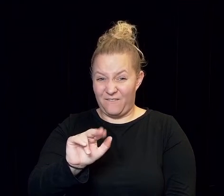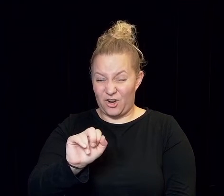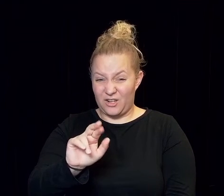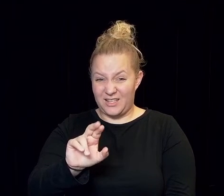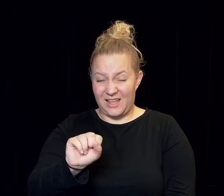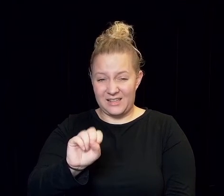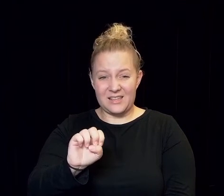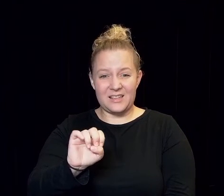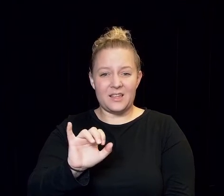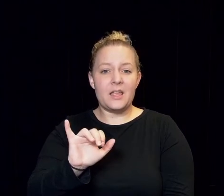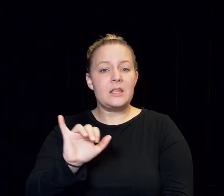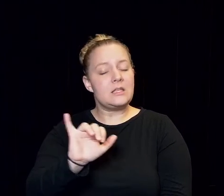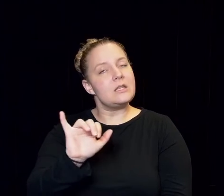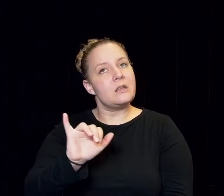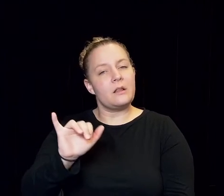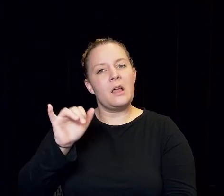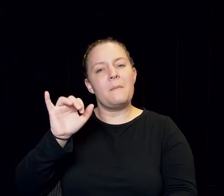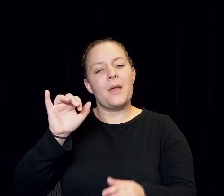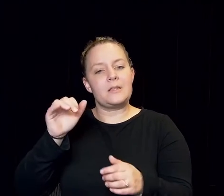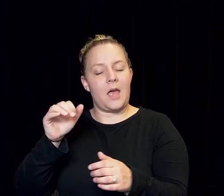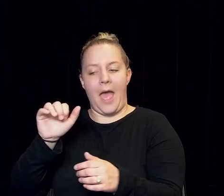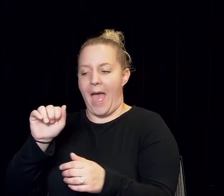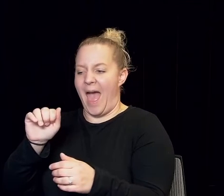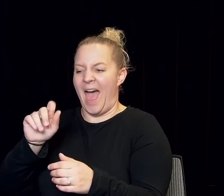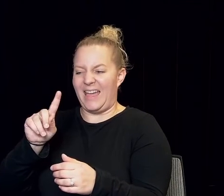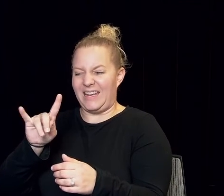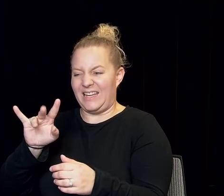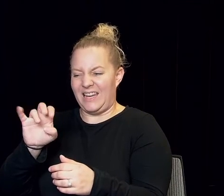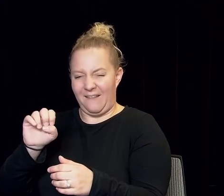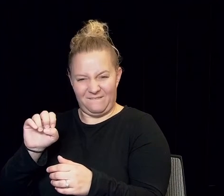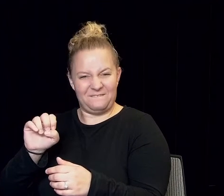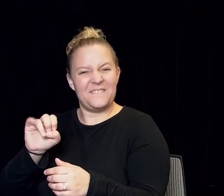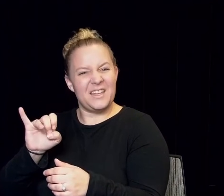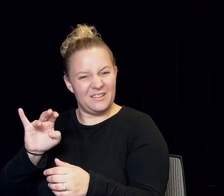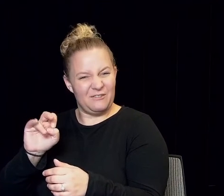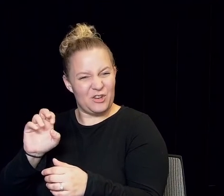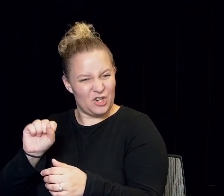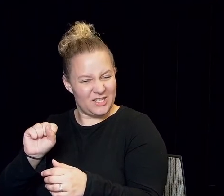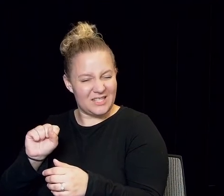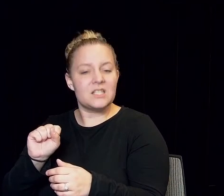a quick recall, like -3 plus 3 that would equal 0. Those additive inverses.